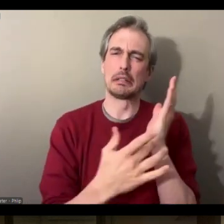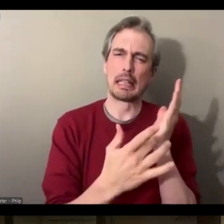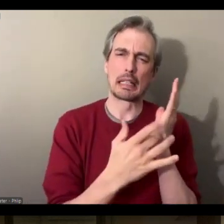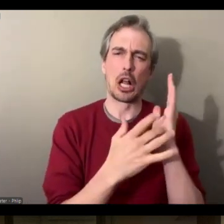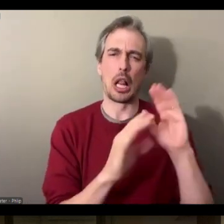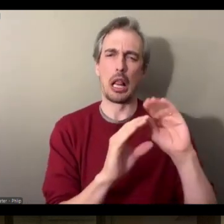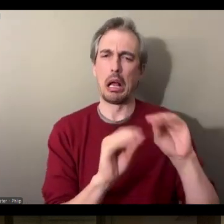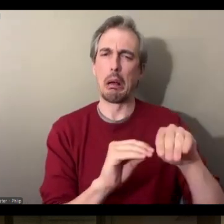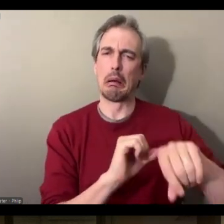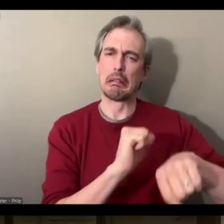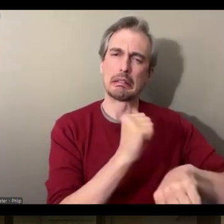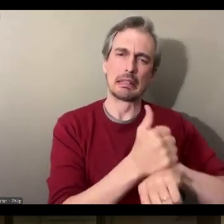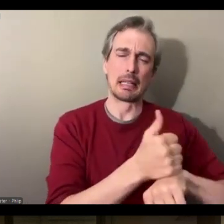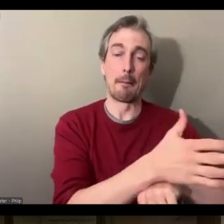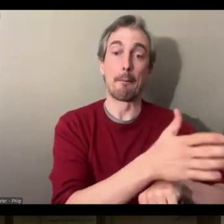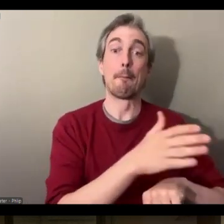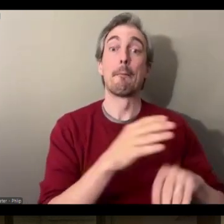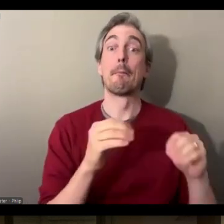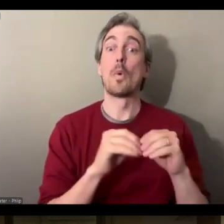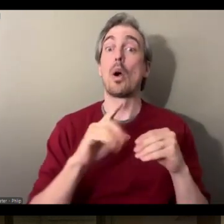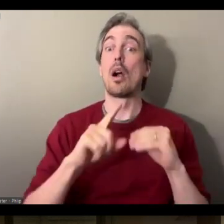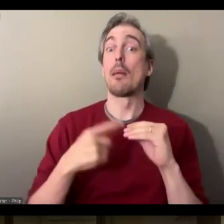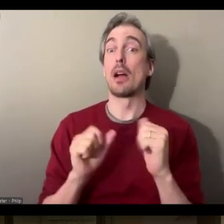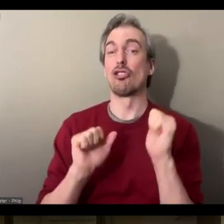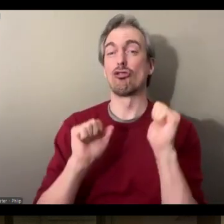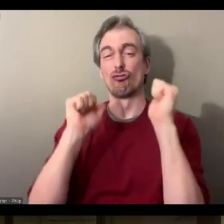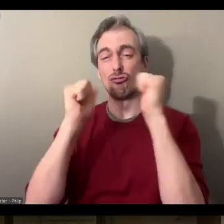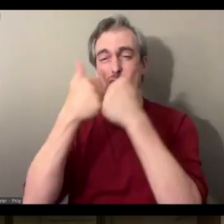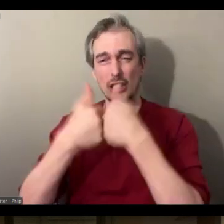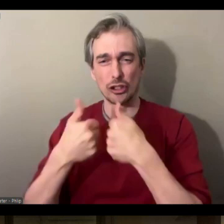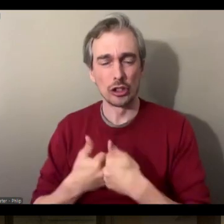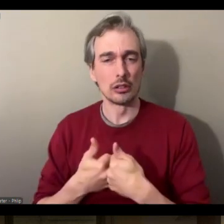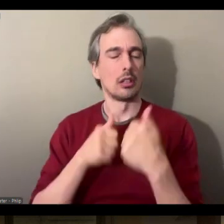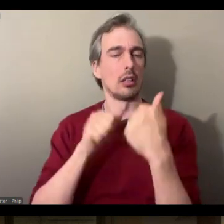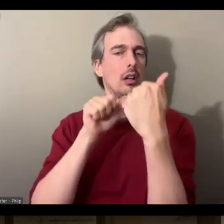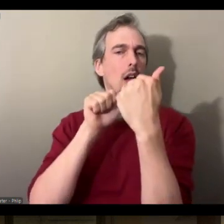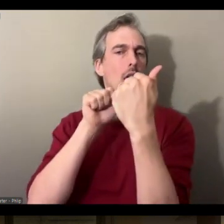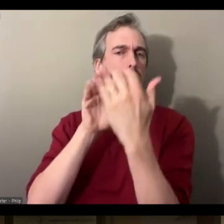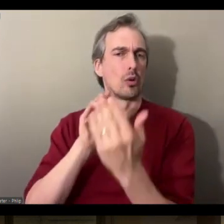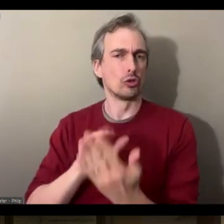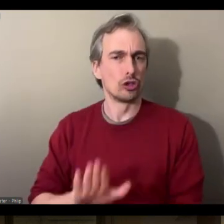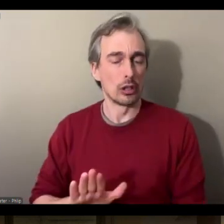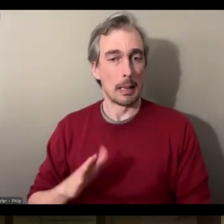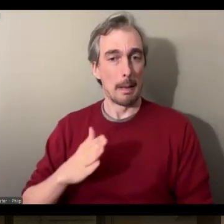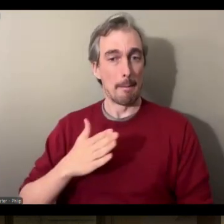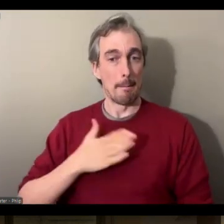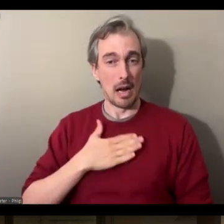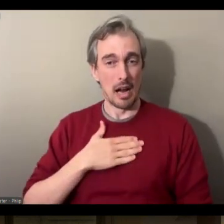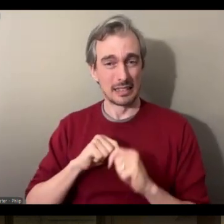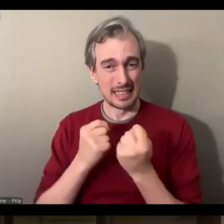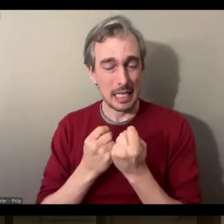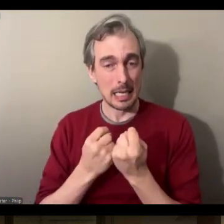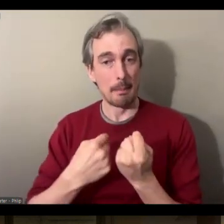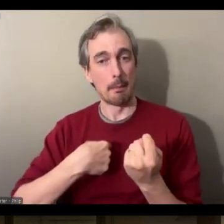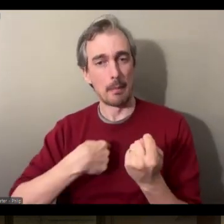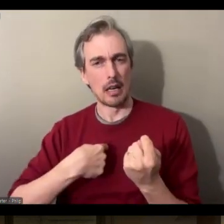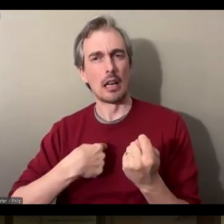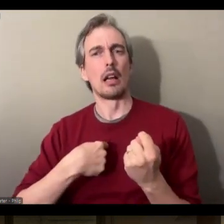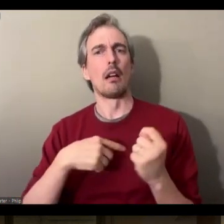and approaches that my team and I have found effective when collaborating with each other